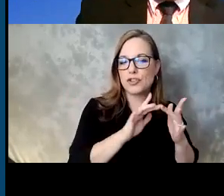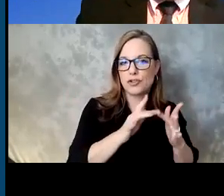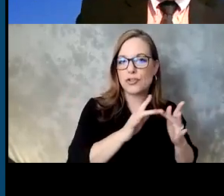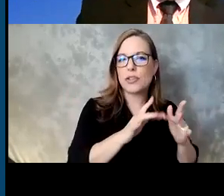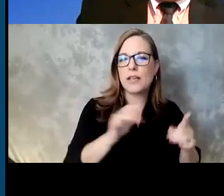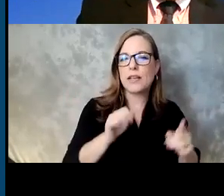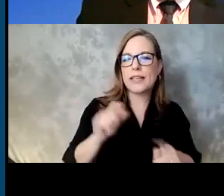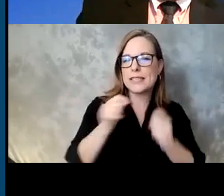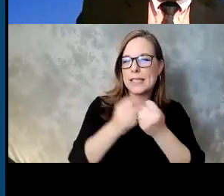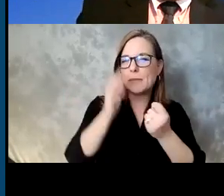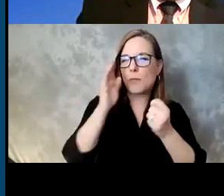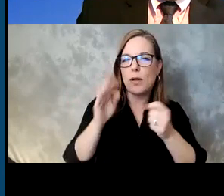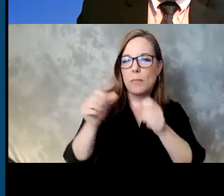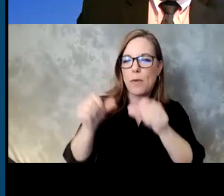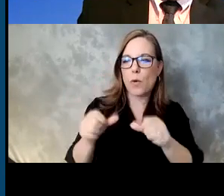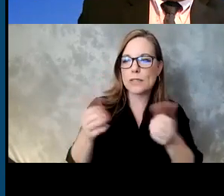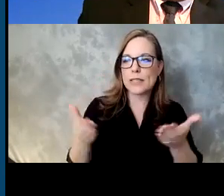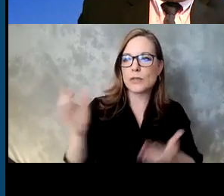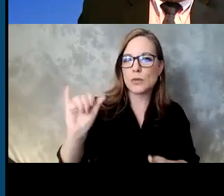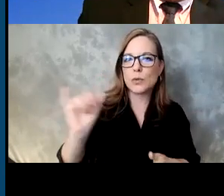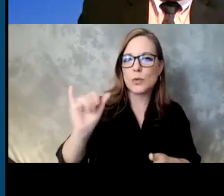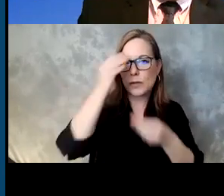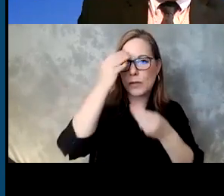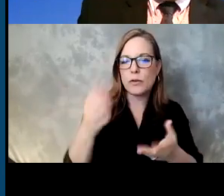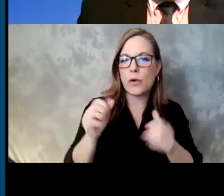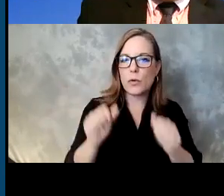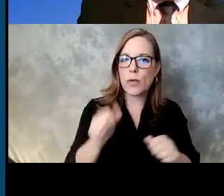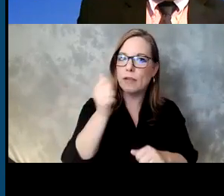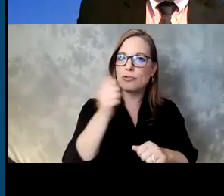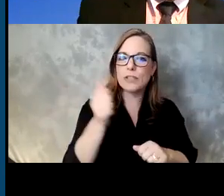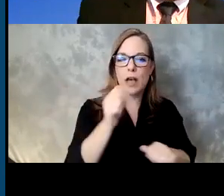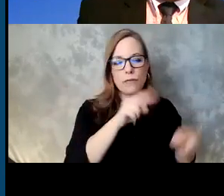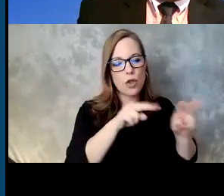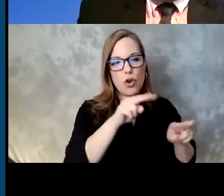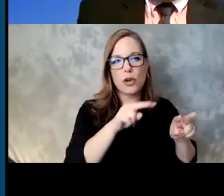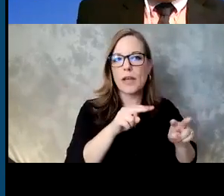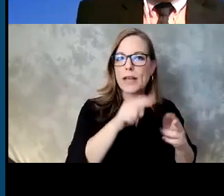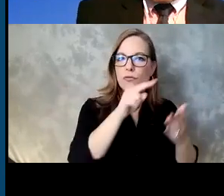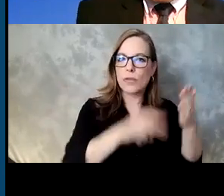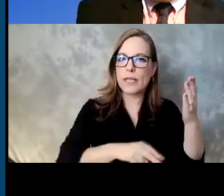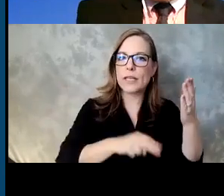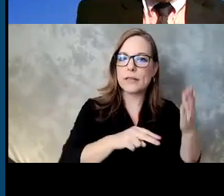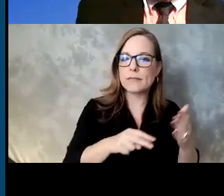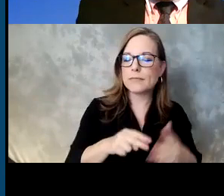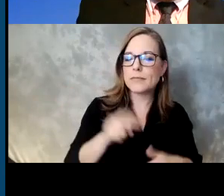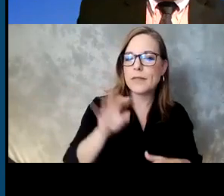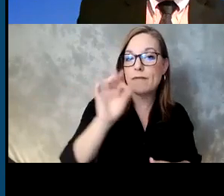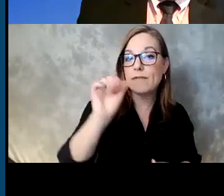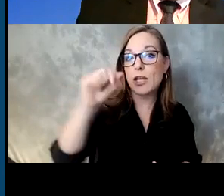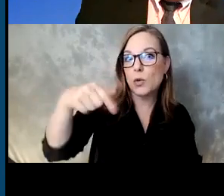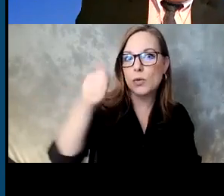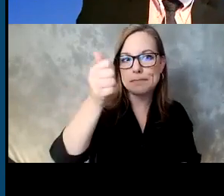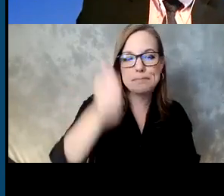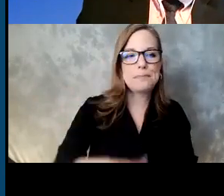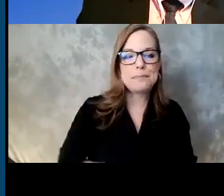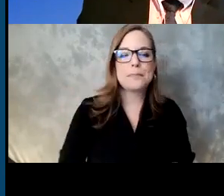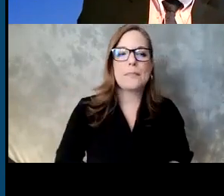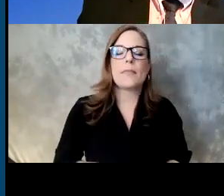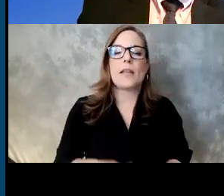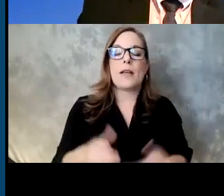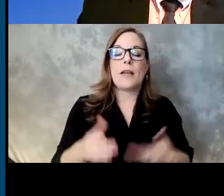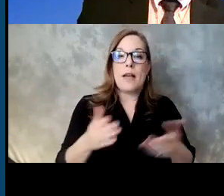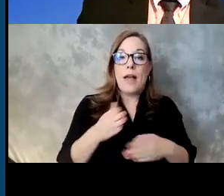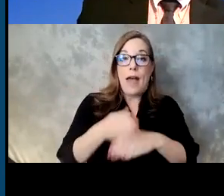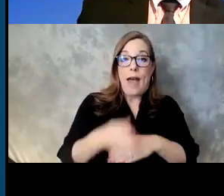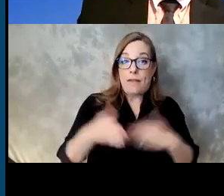post in the chat so that you can locate it relatively easily. After the Q and A portion